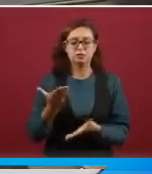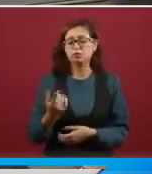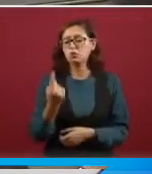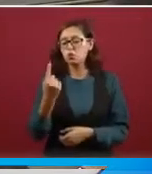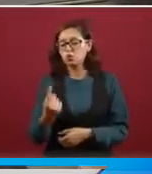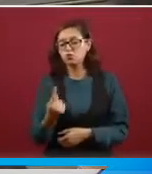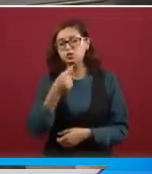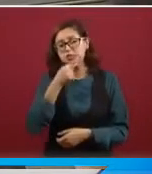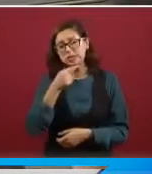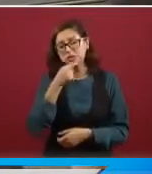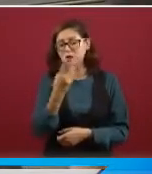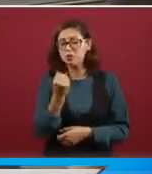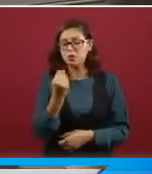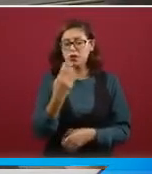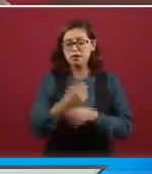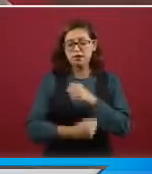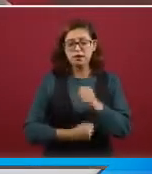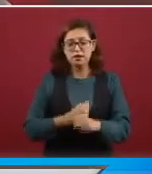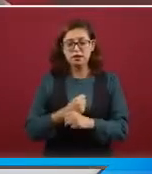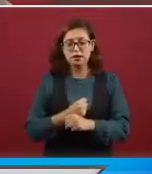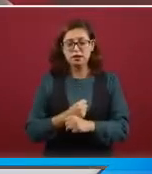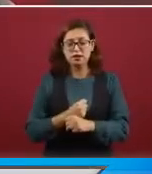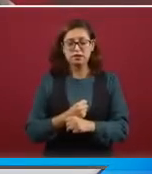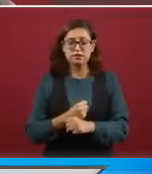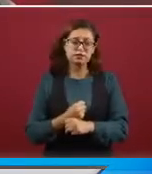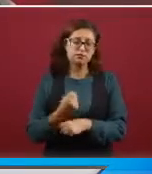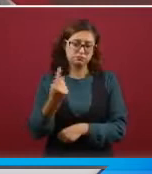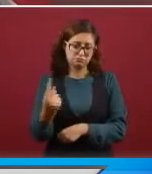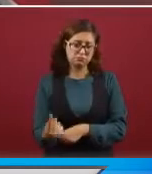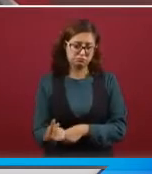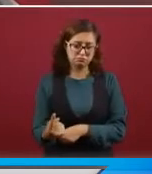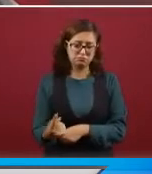It is investigated if there are more elements with the same ideas against Mexicans